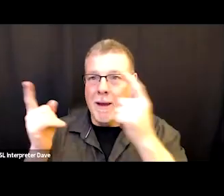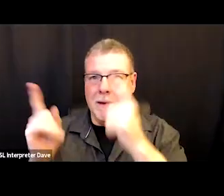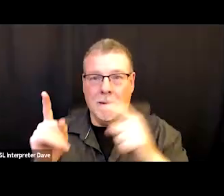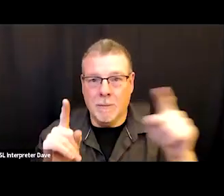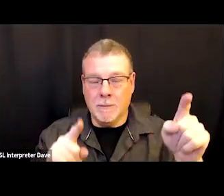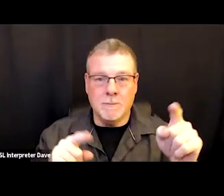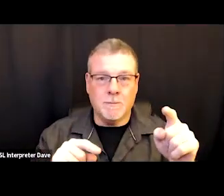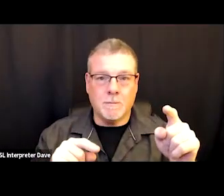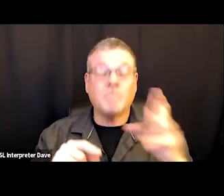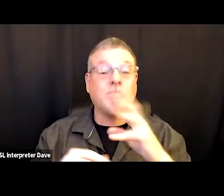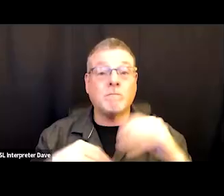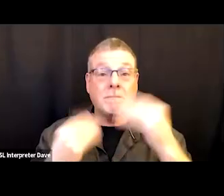and to get you the help that you need.